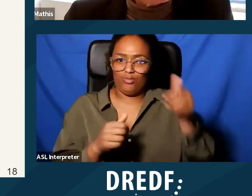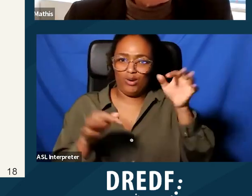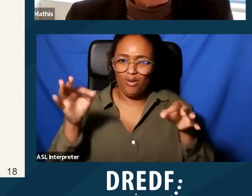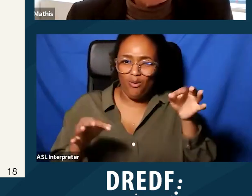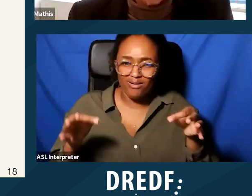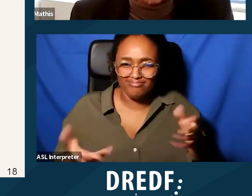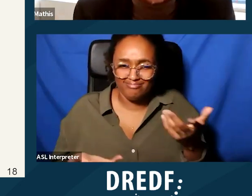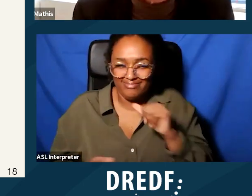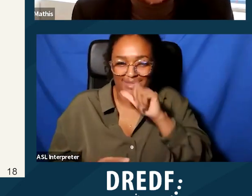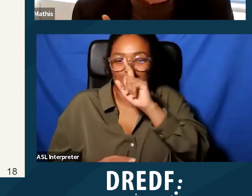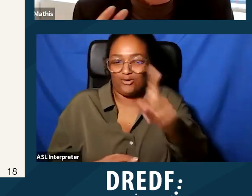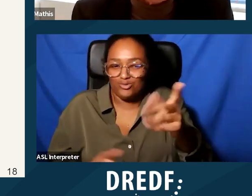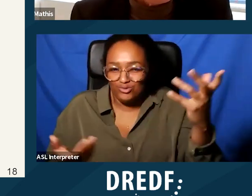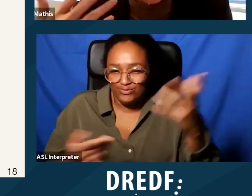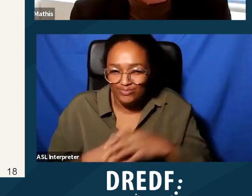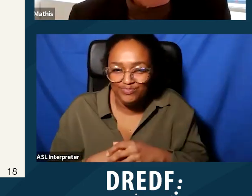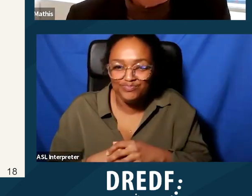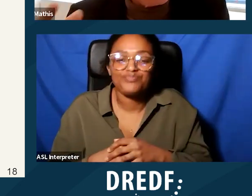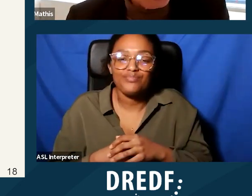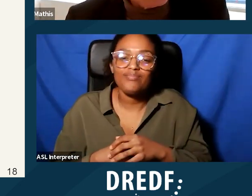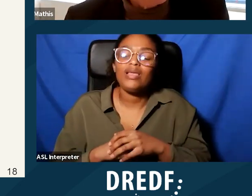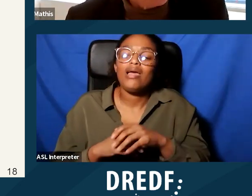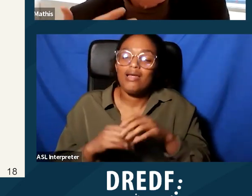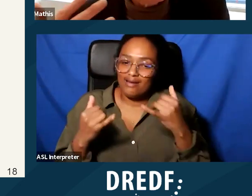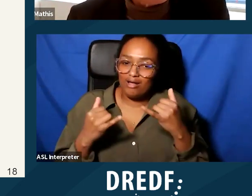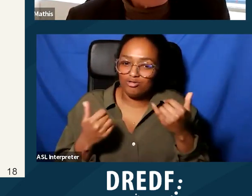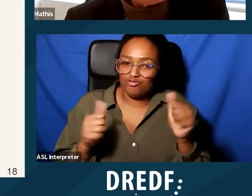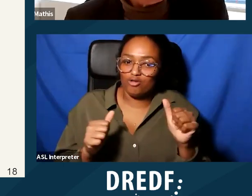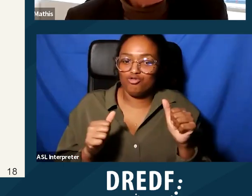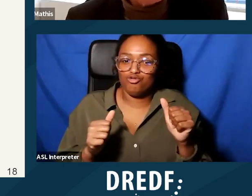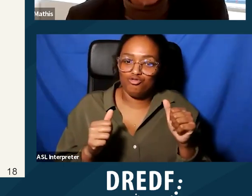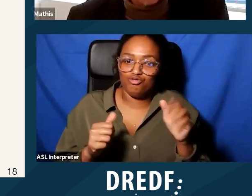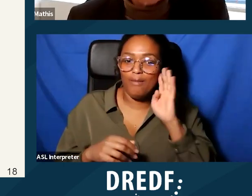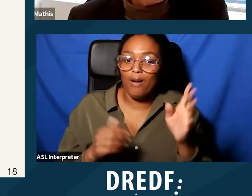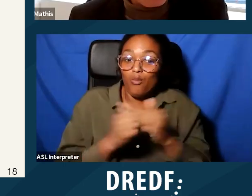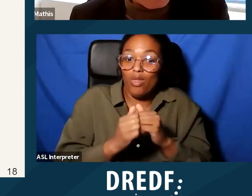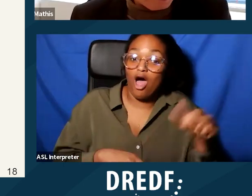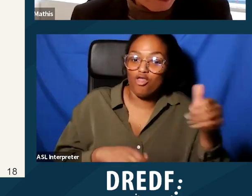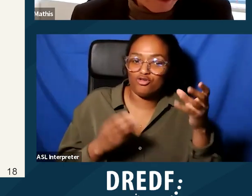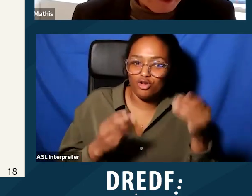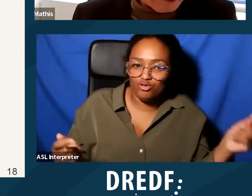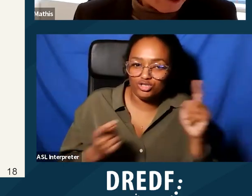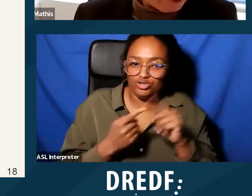to these problems. But, of course, what HHS was doing was what Congress said in the law.